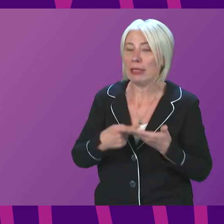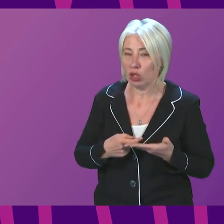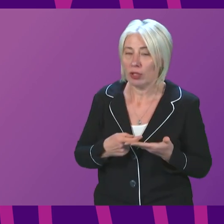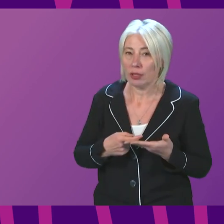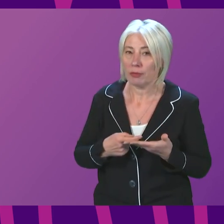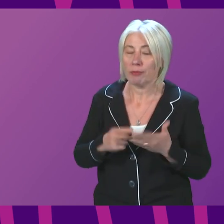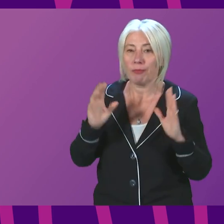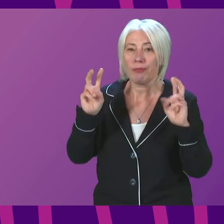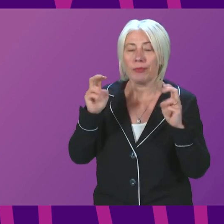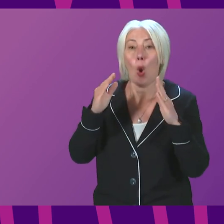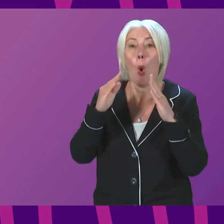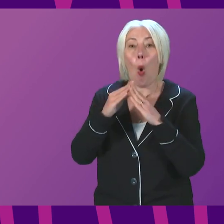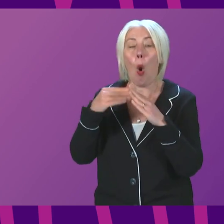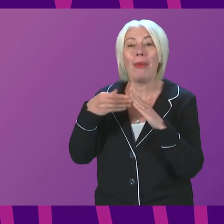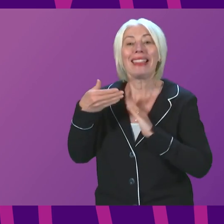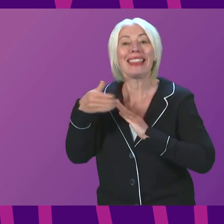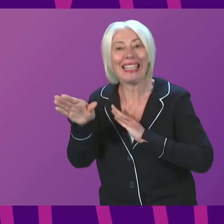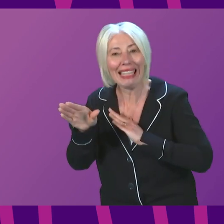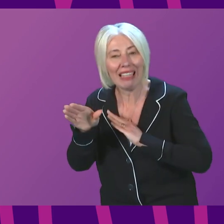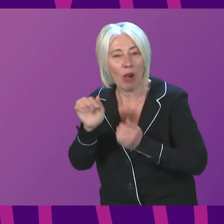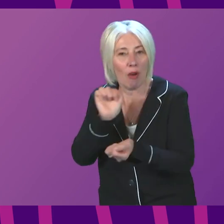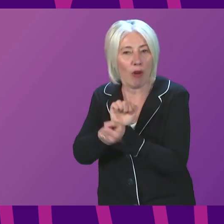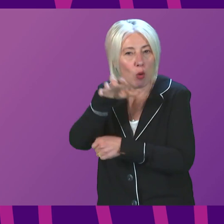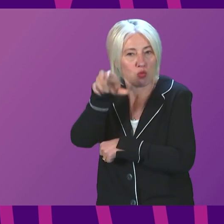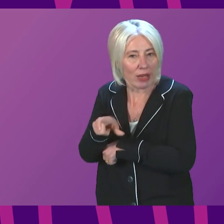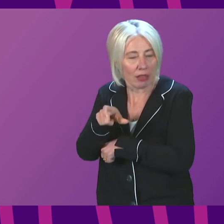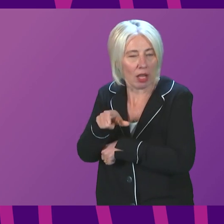Home leave for prisoners—I am not talking about this particular case at the moment;